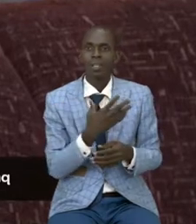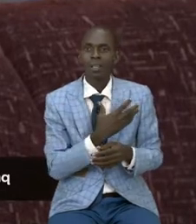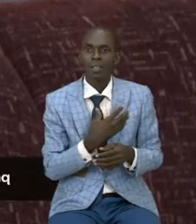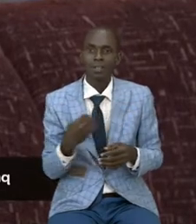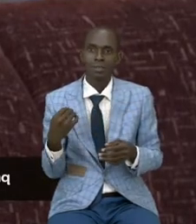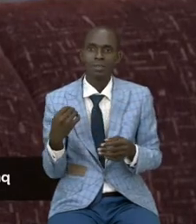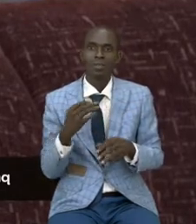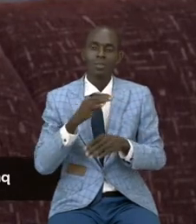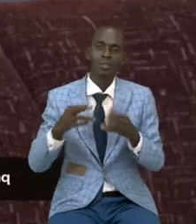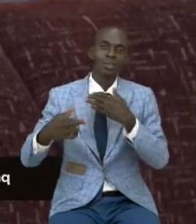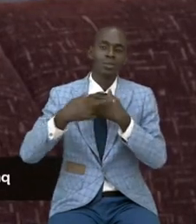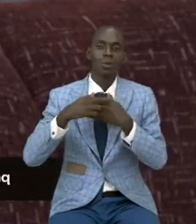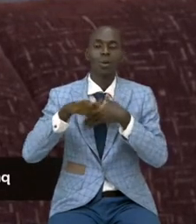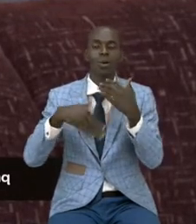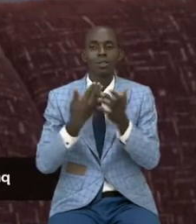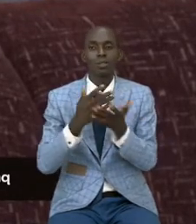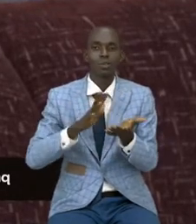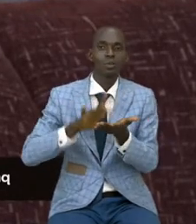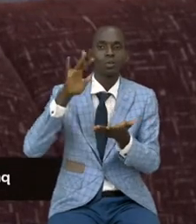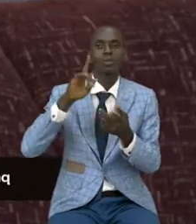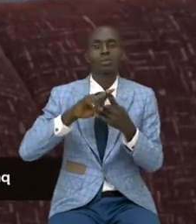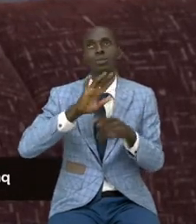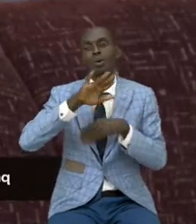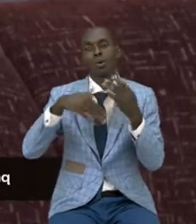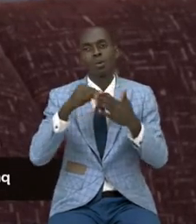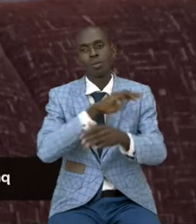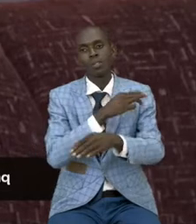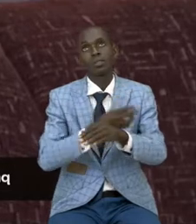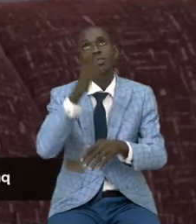honor and admission to the almighty god to my christ my savior